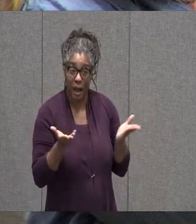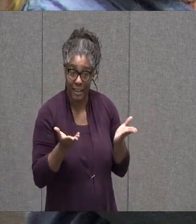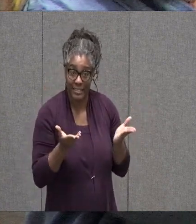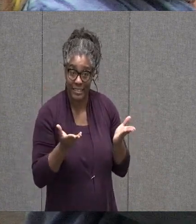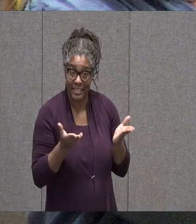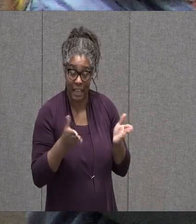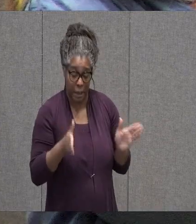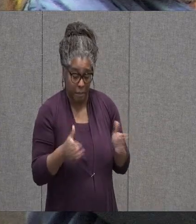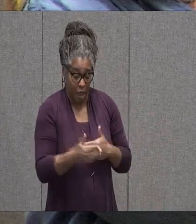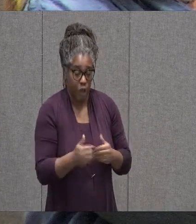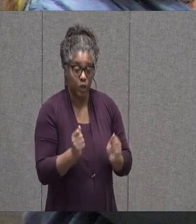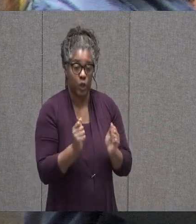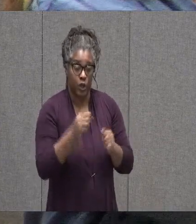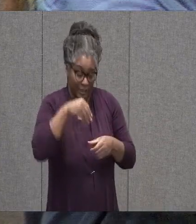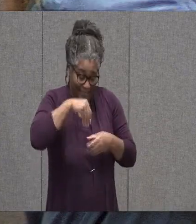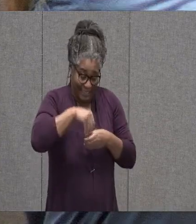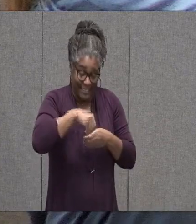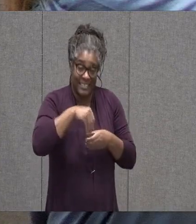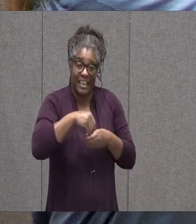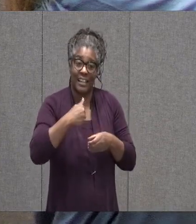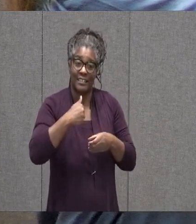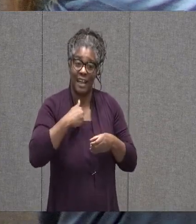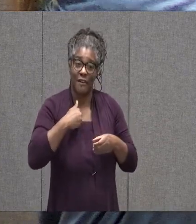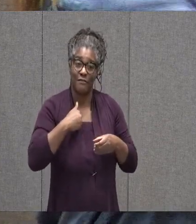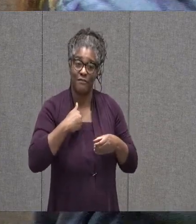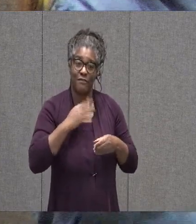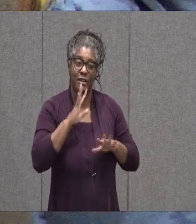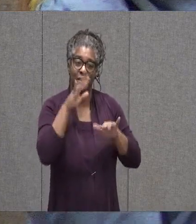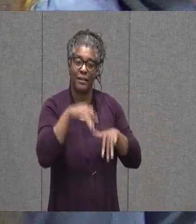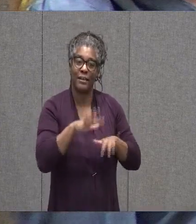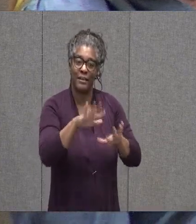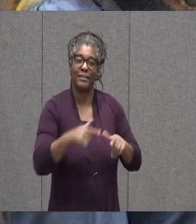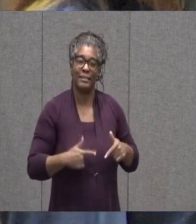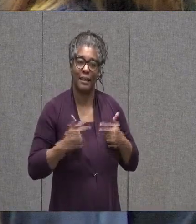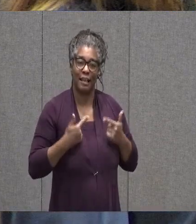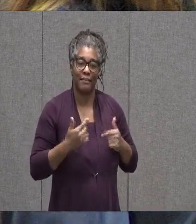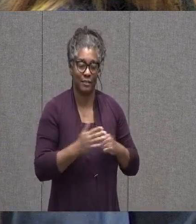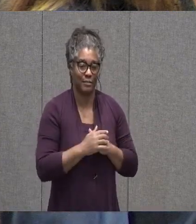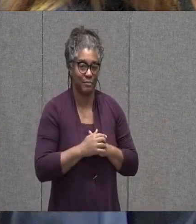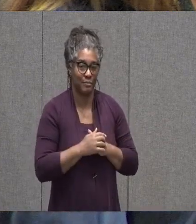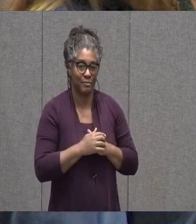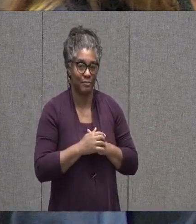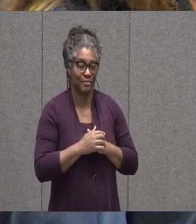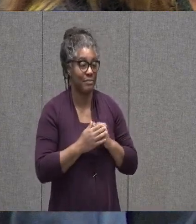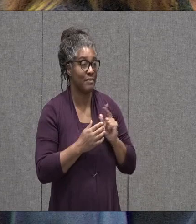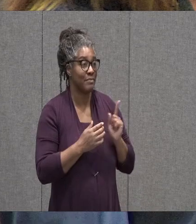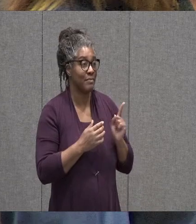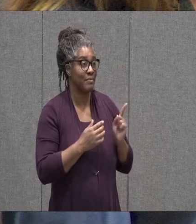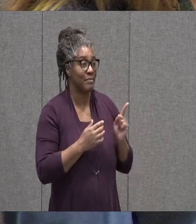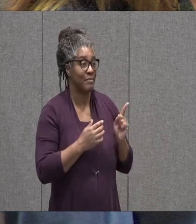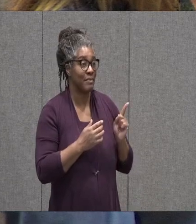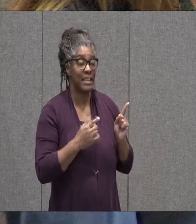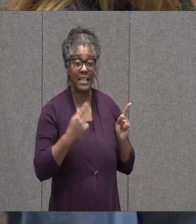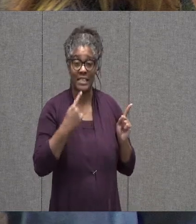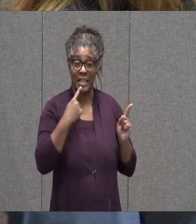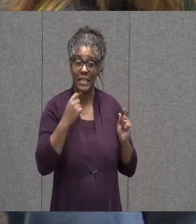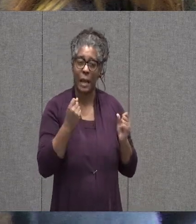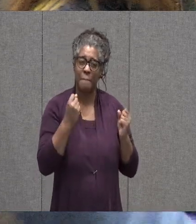So, he made a good. And then up here it says many people have jobs making goods.